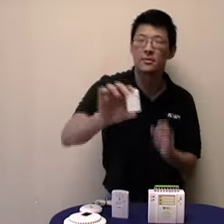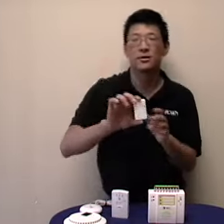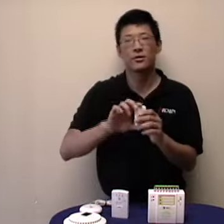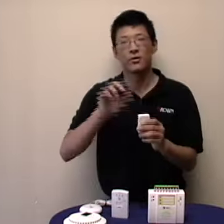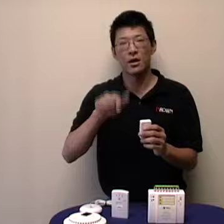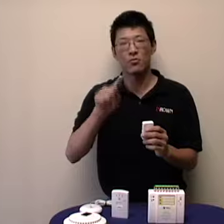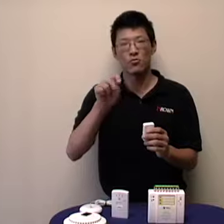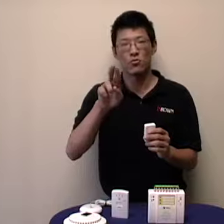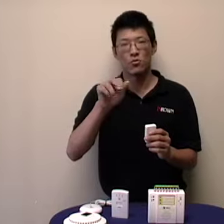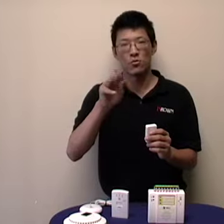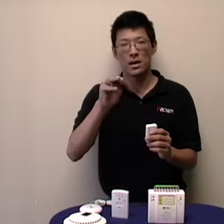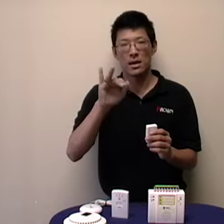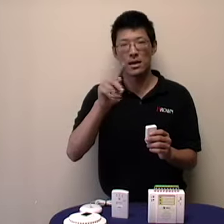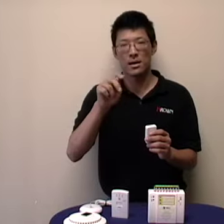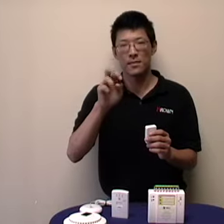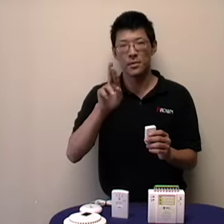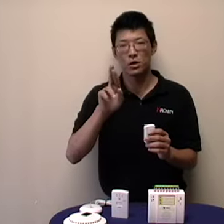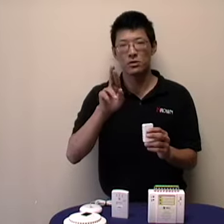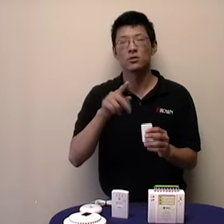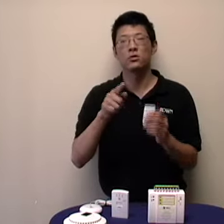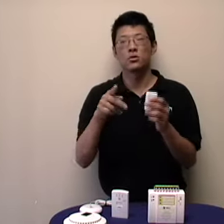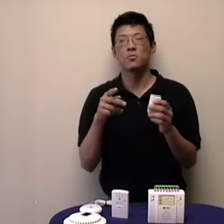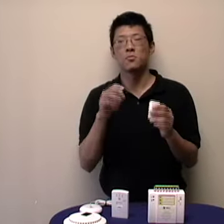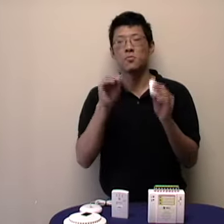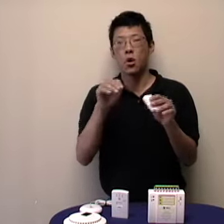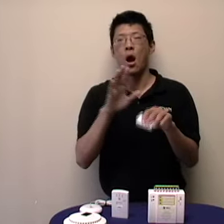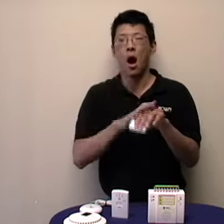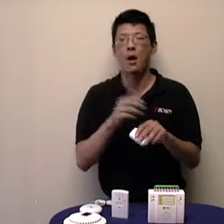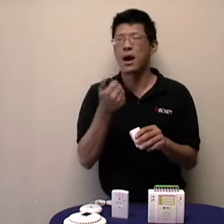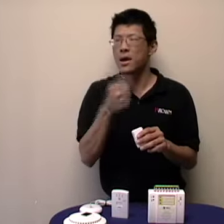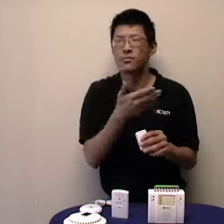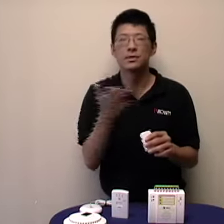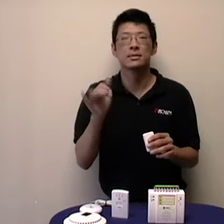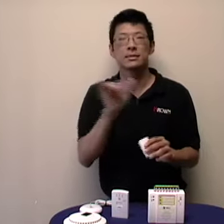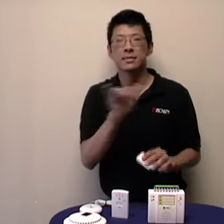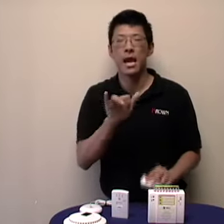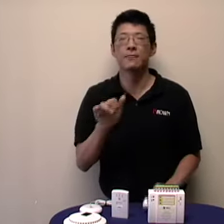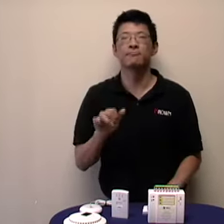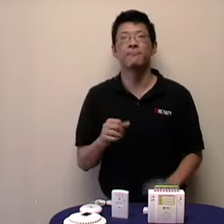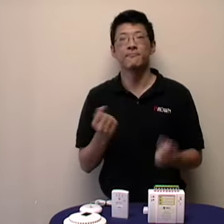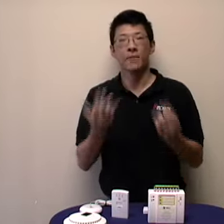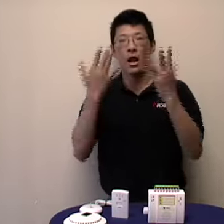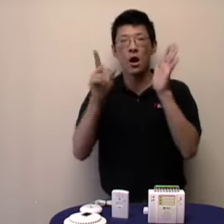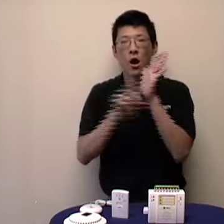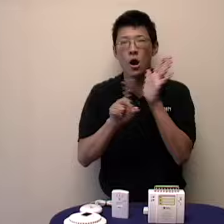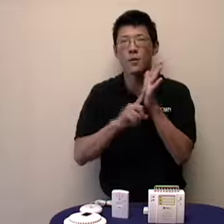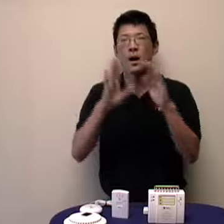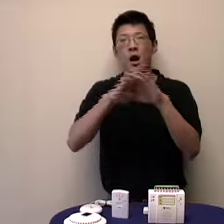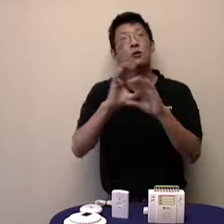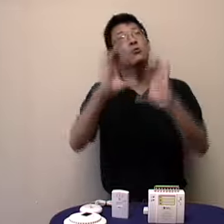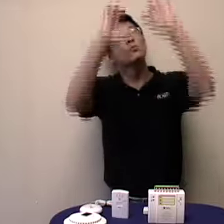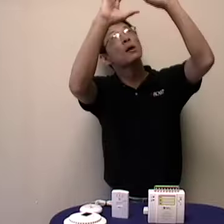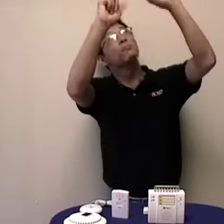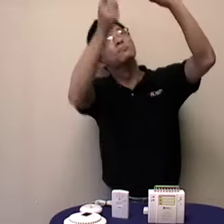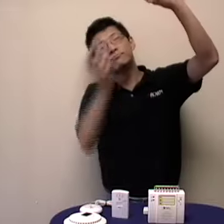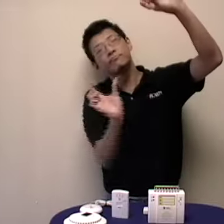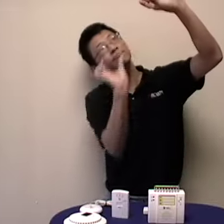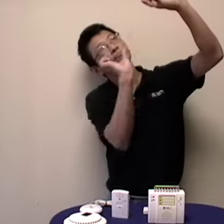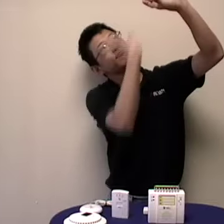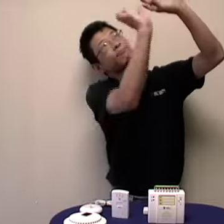KA300TX Transmitter can be mounted on any detector such as fire or smoke on ceiling